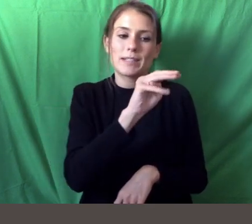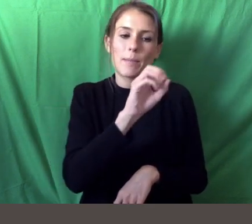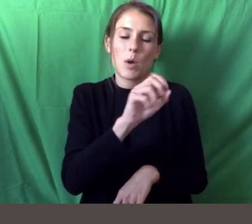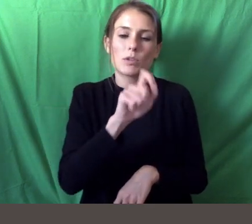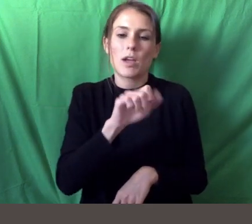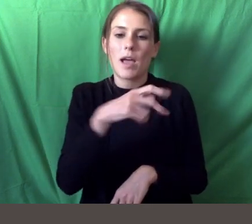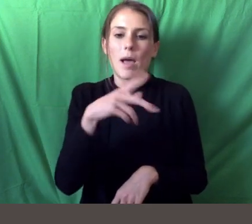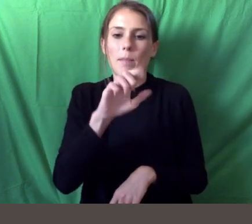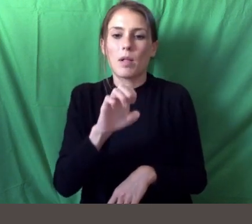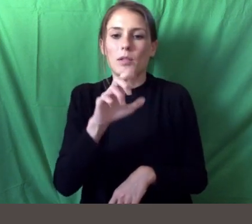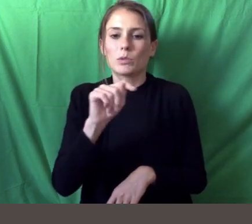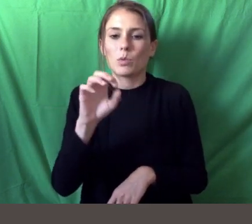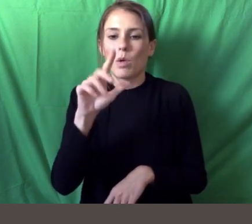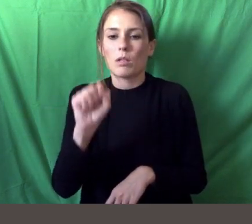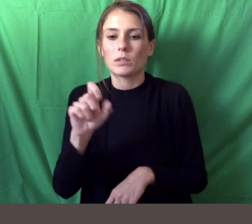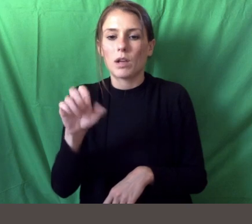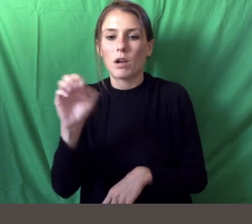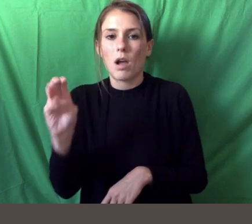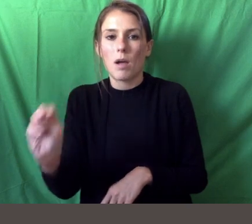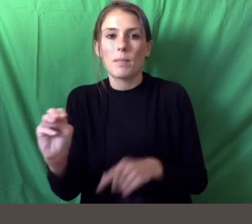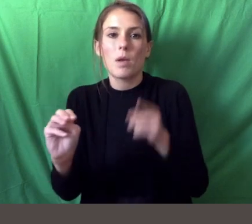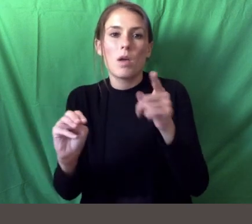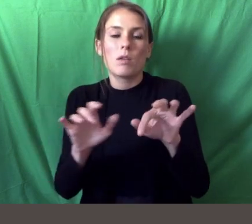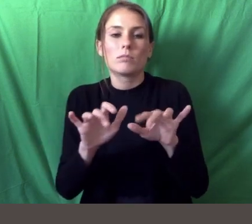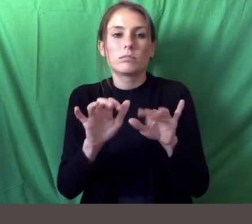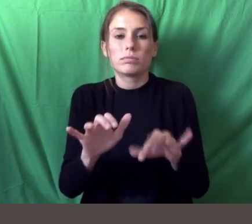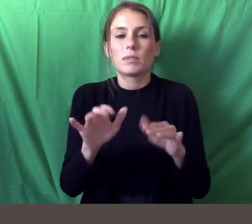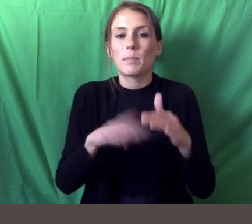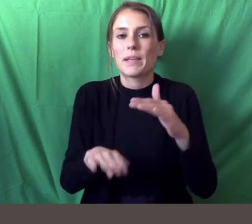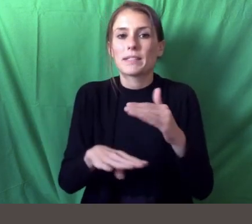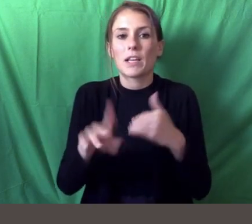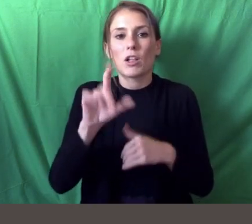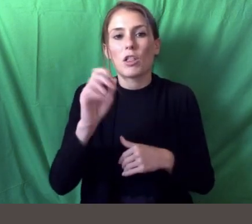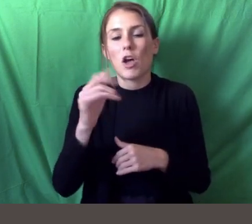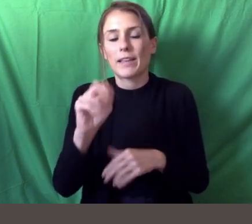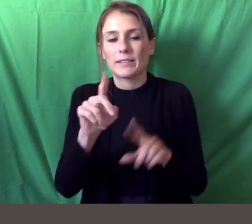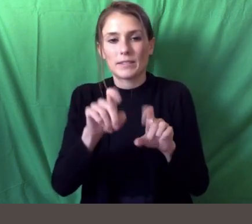We can create a basic login test that follows the Arrange-Act-Assert pattern.